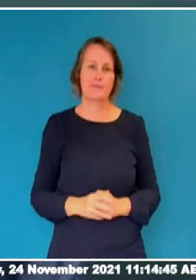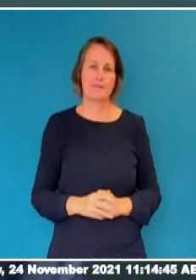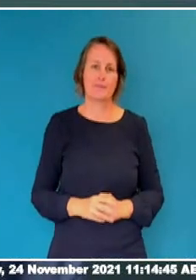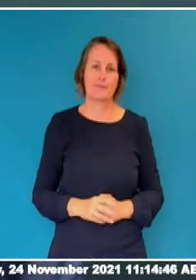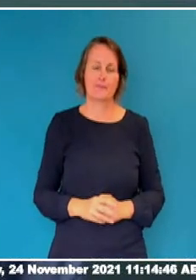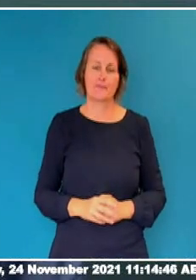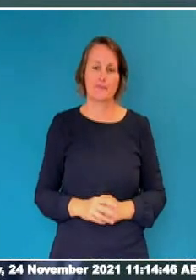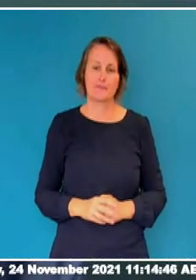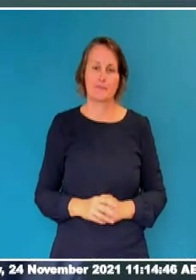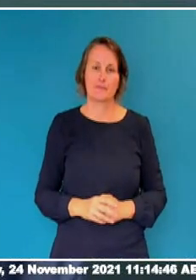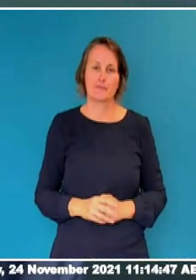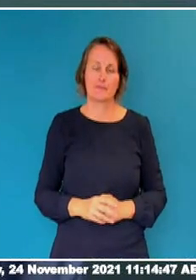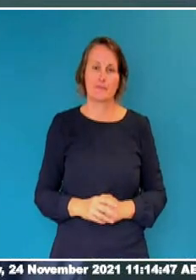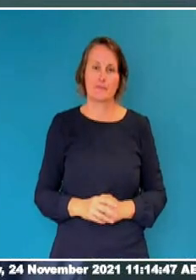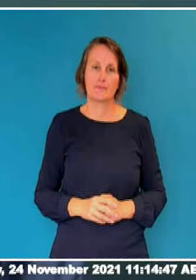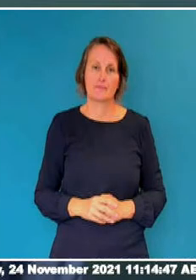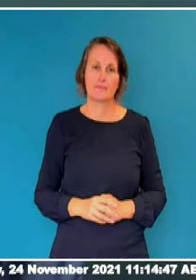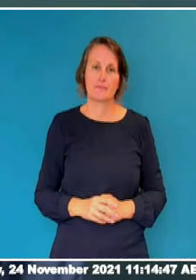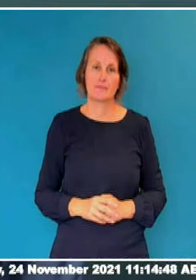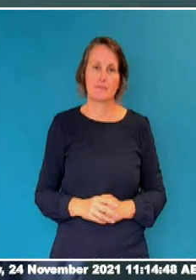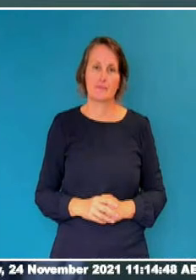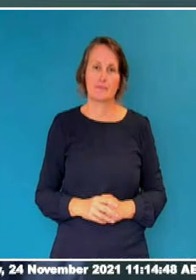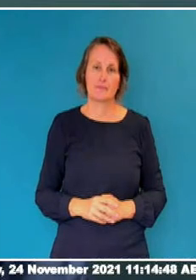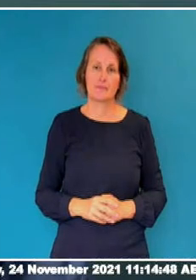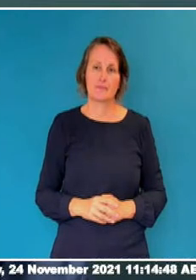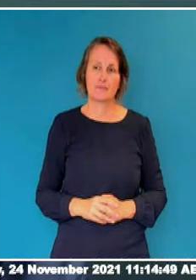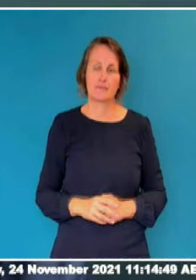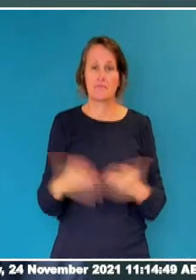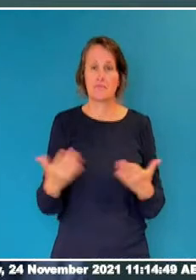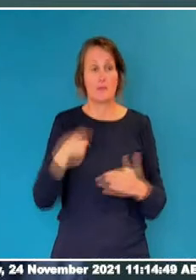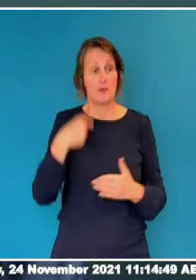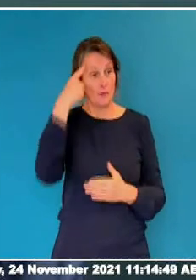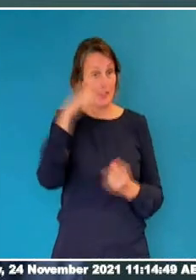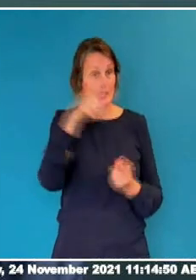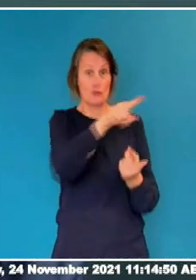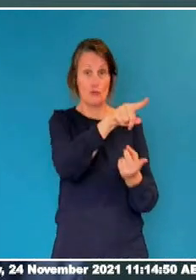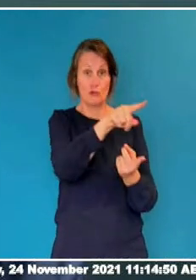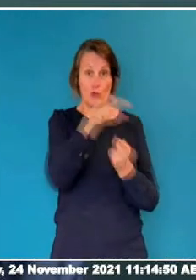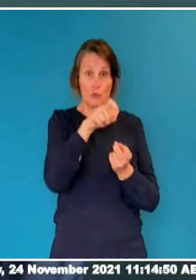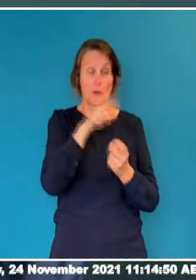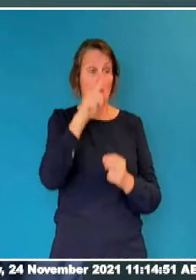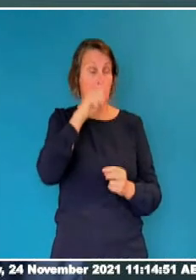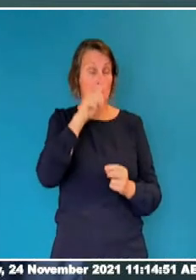But in terms of, you know, recruitment which I think is a really important focus of the